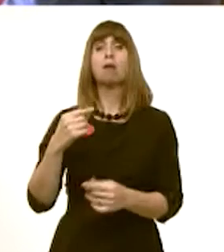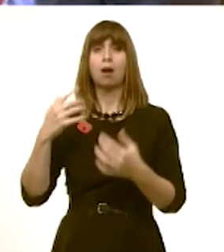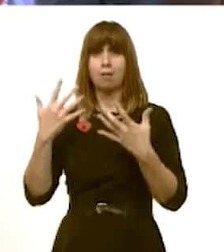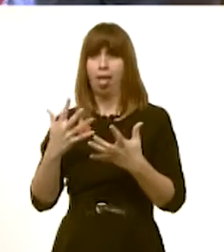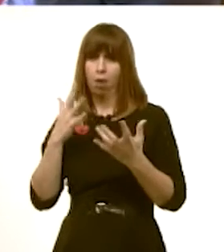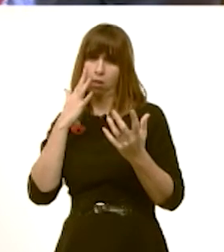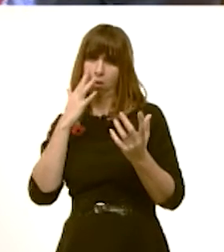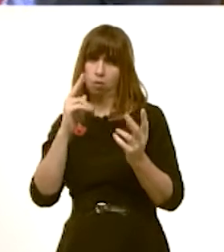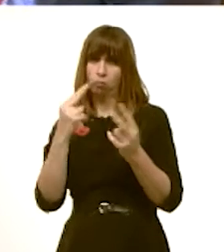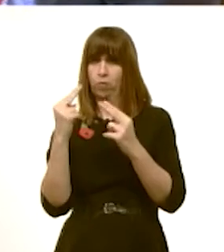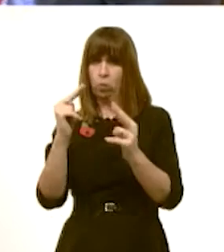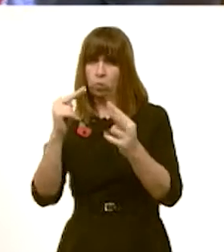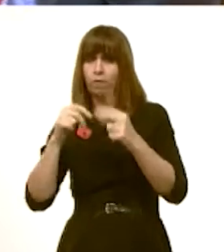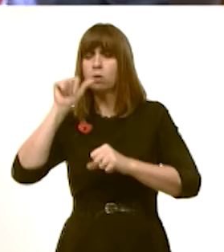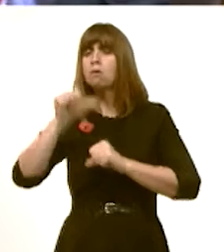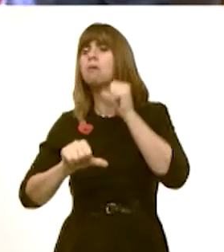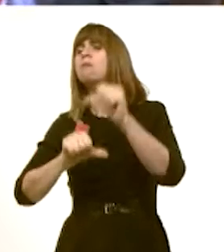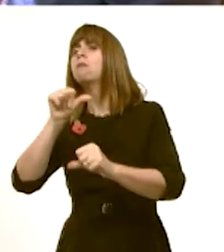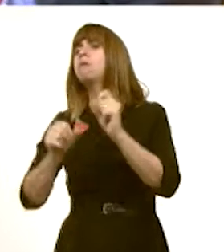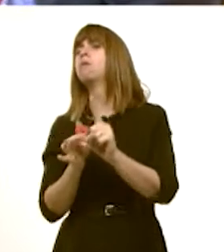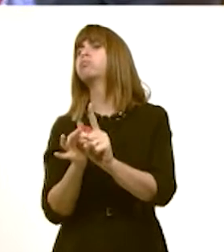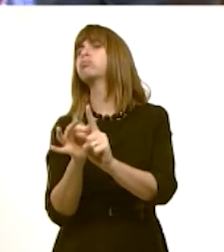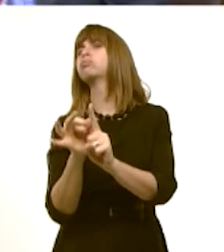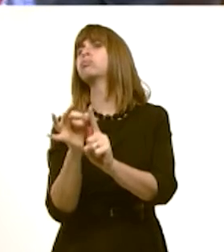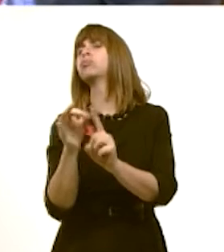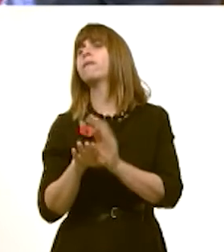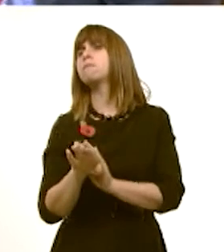progress as the local health board moves forward.